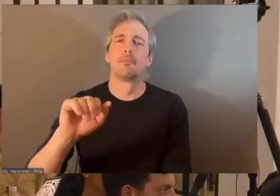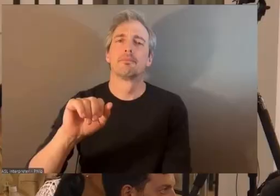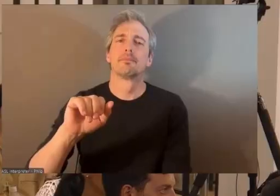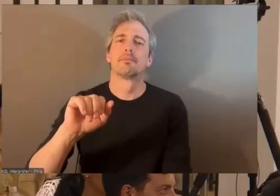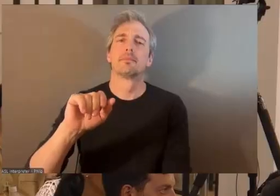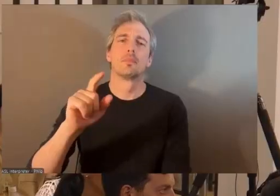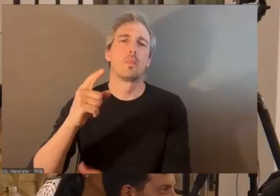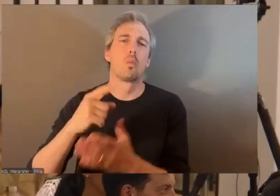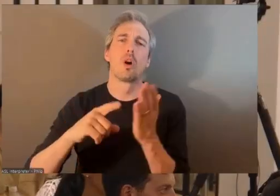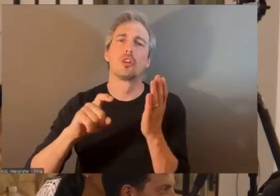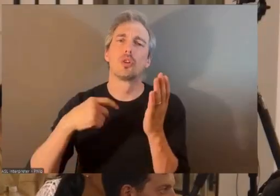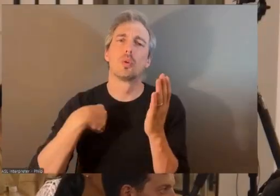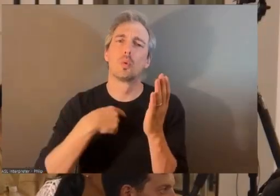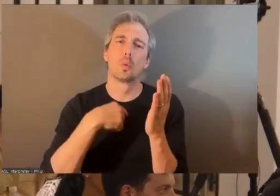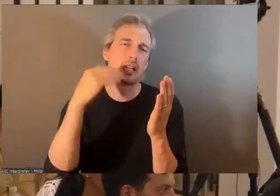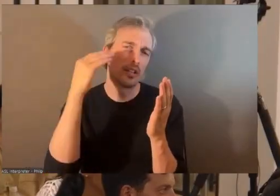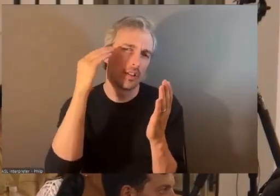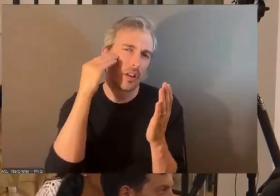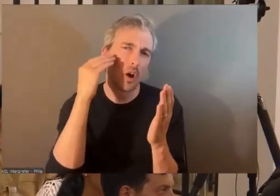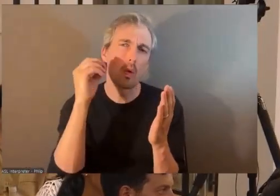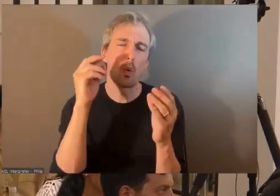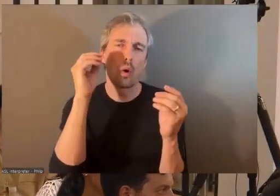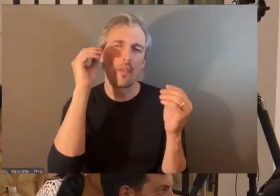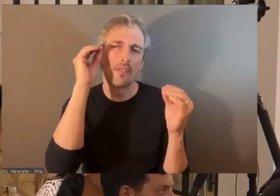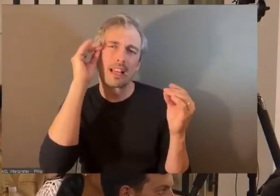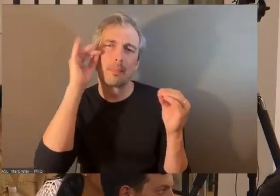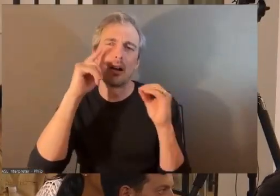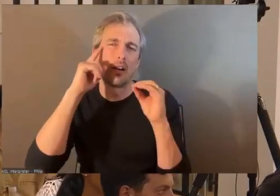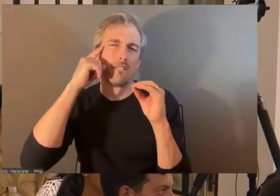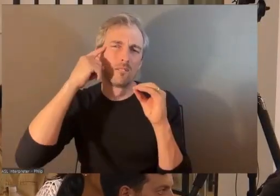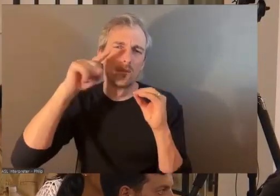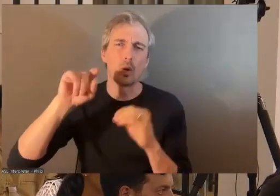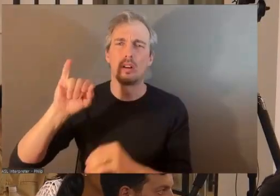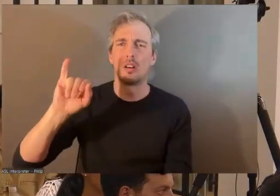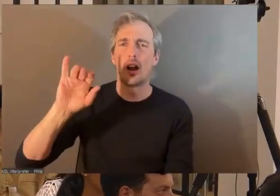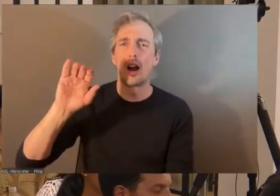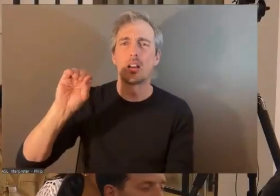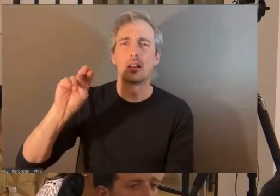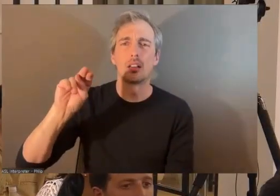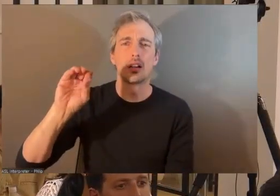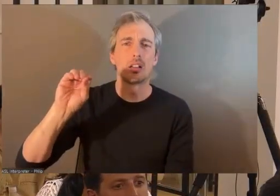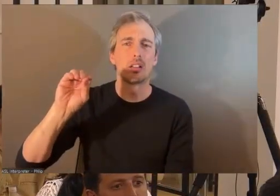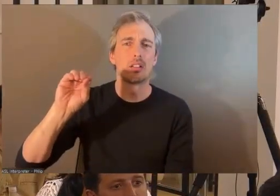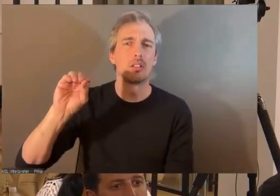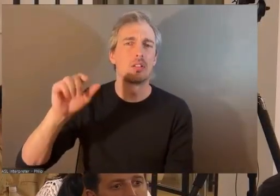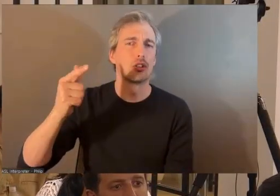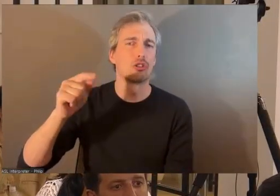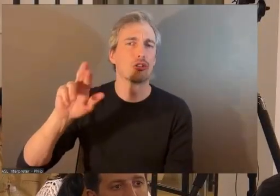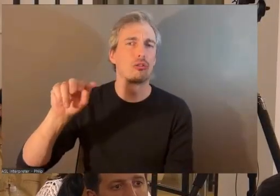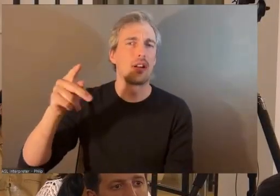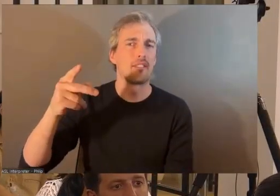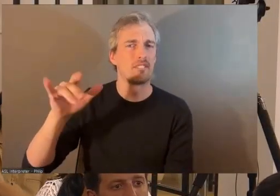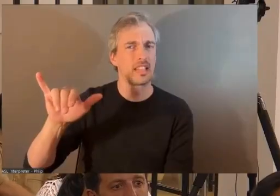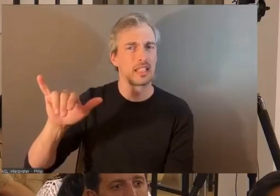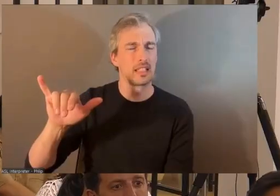when considering creating an experience with limited English proficiency? That's a good question. Yeah.